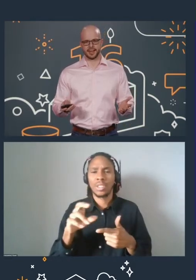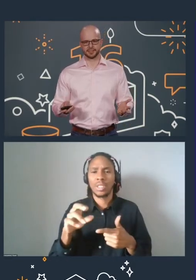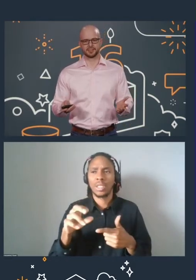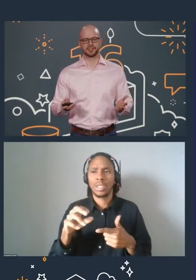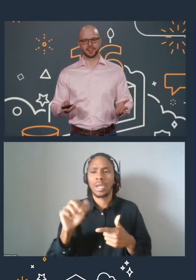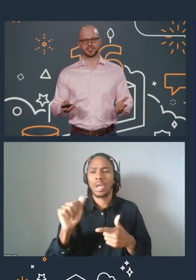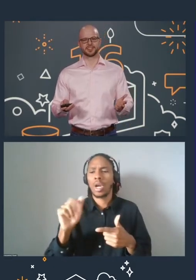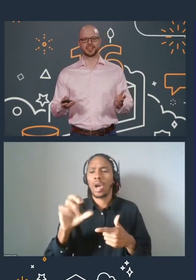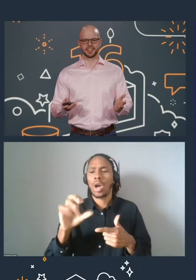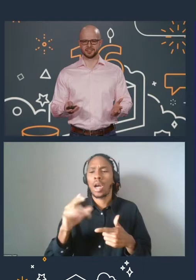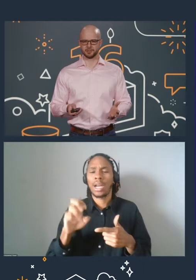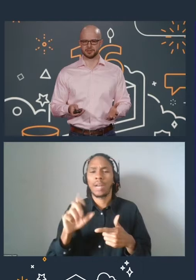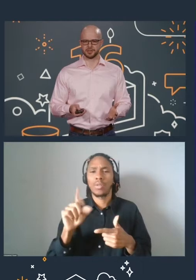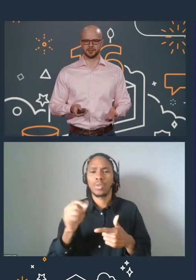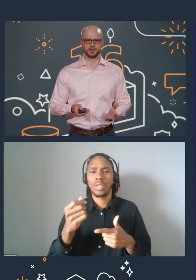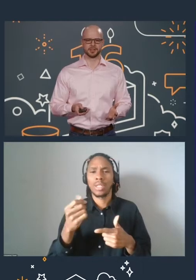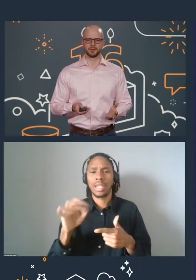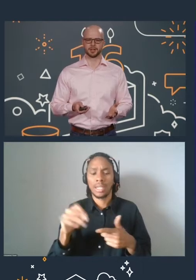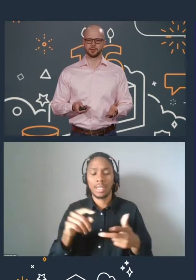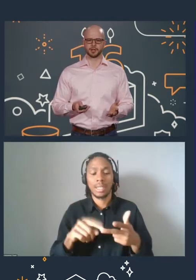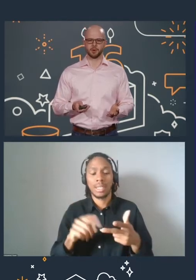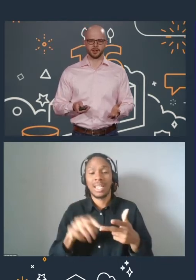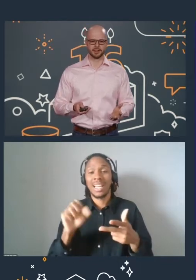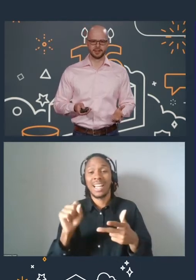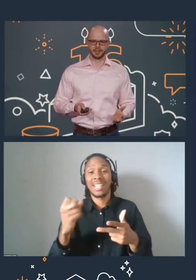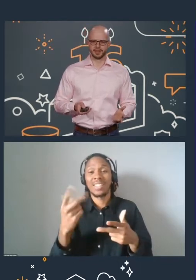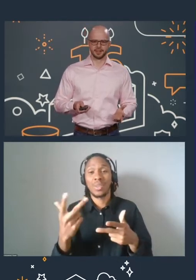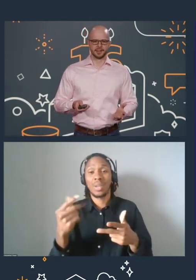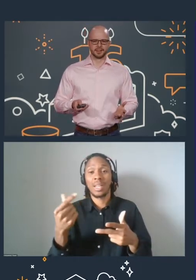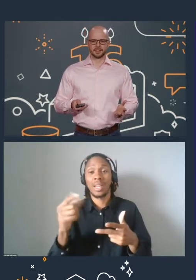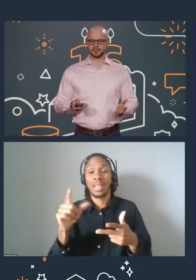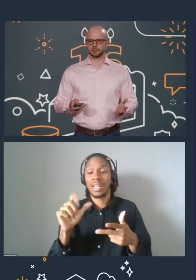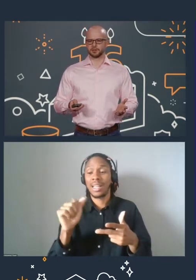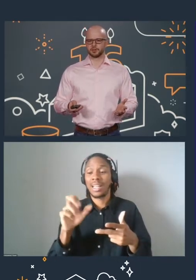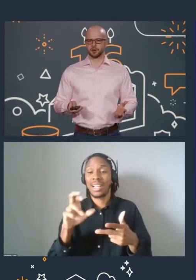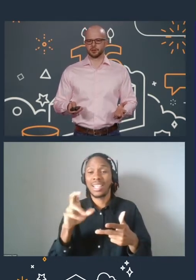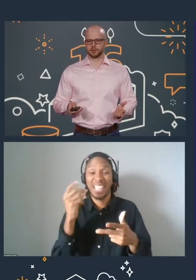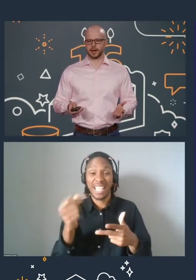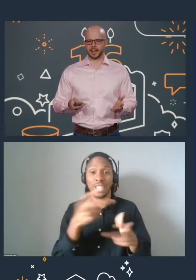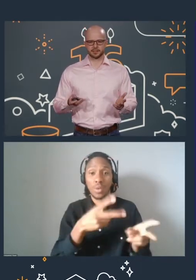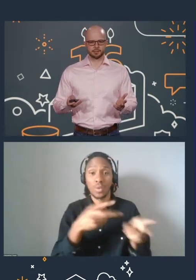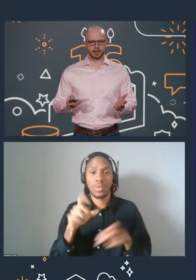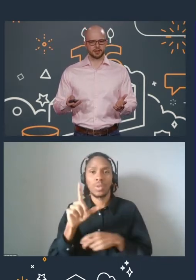S3 Glacier Instant Retrieval in 2021. Customers that don't know their access pattern